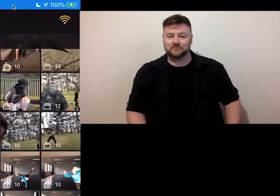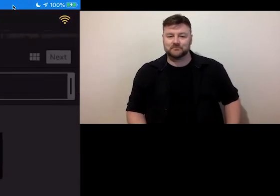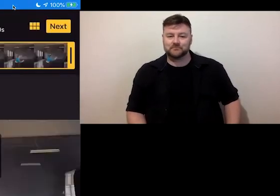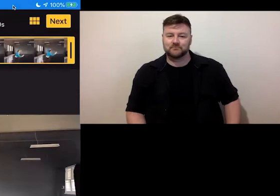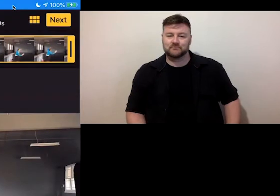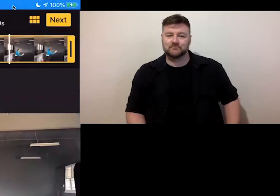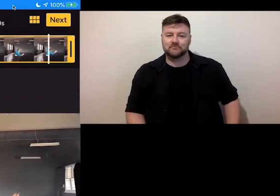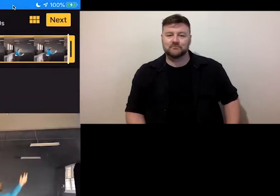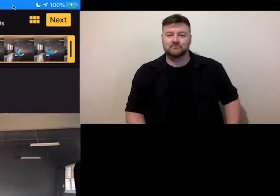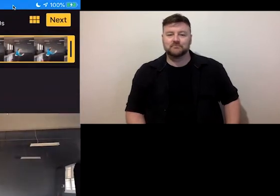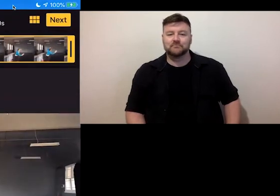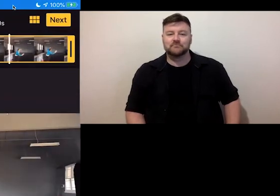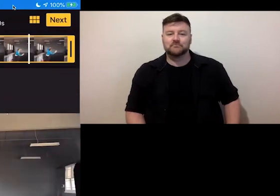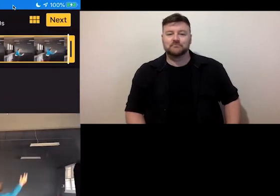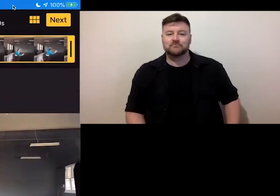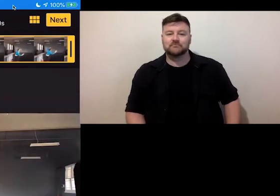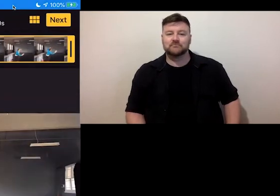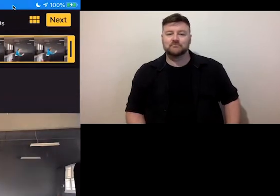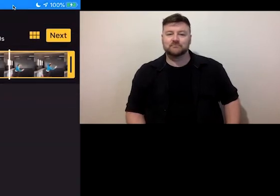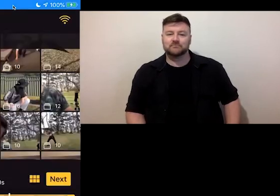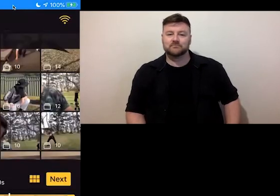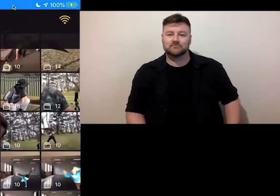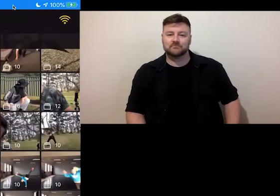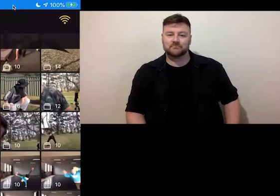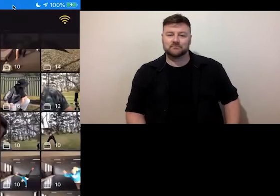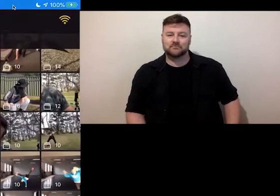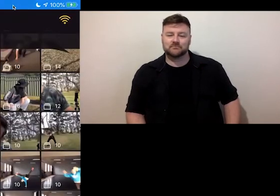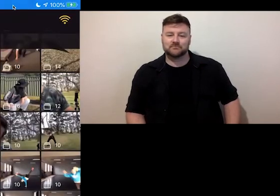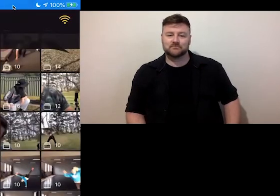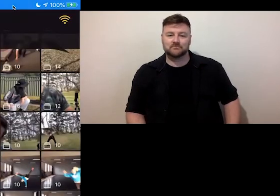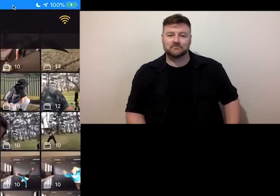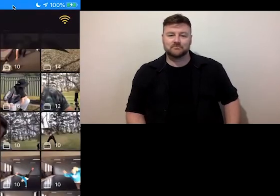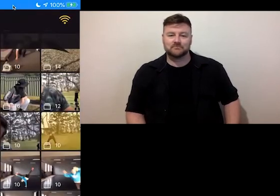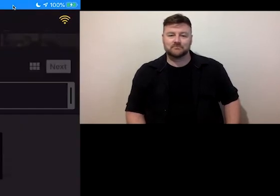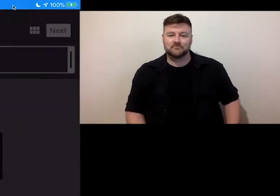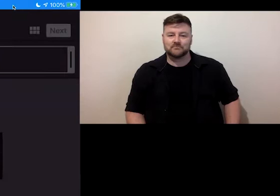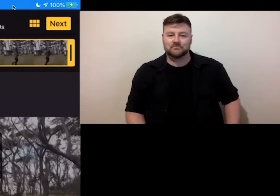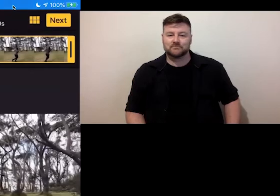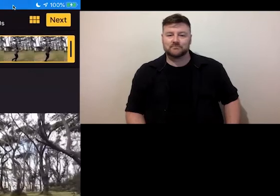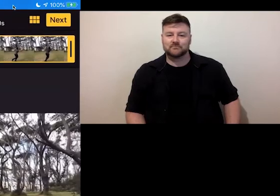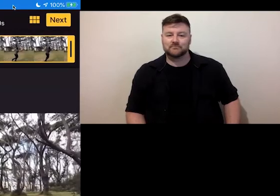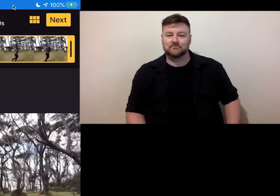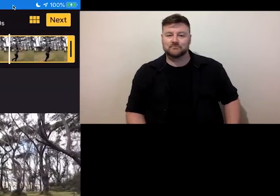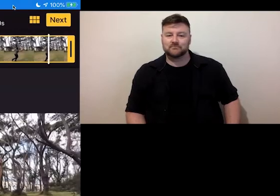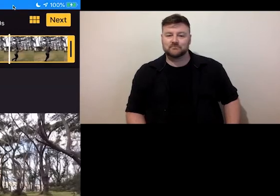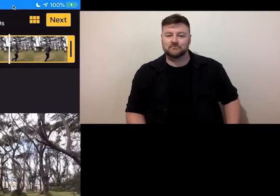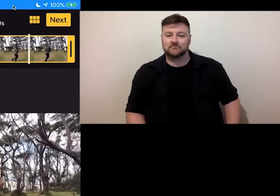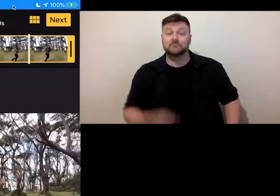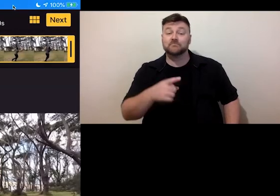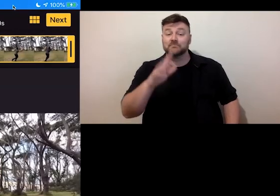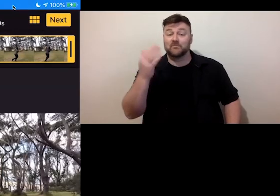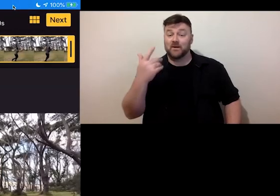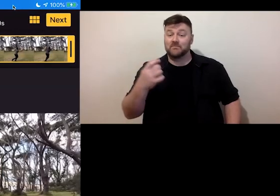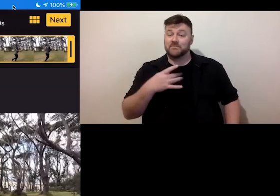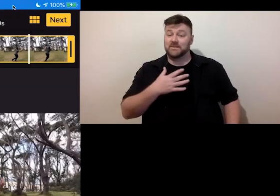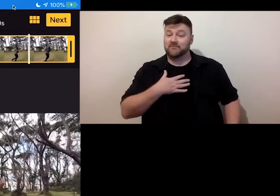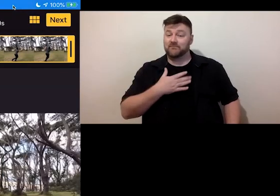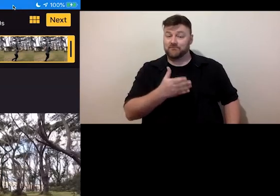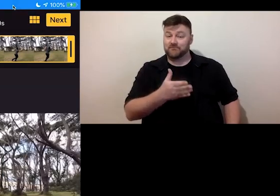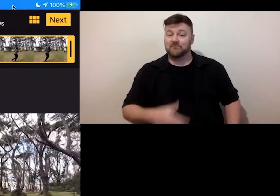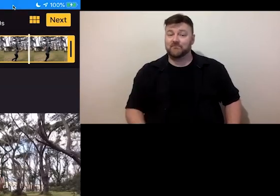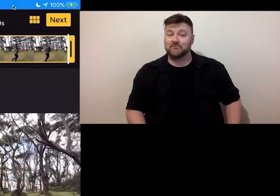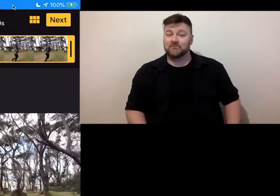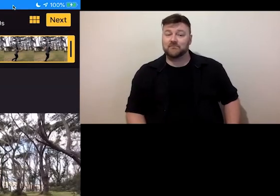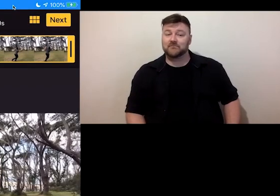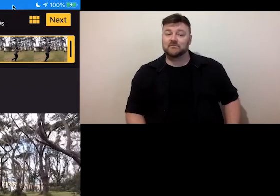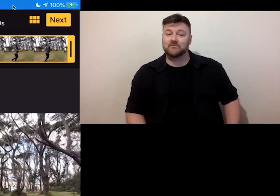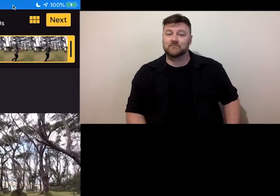are ones that I've done actually out in an environment, which I think